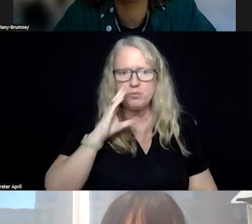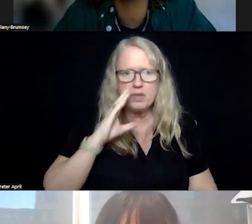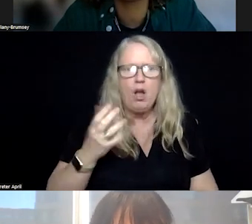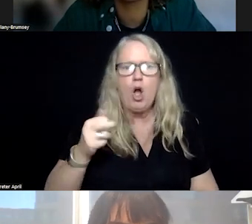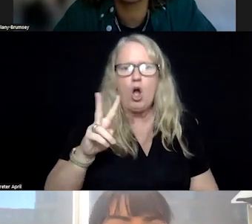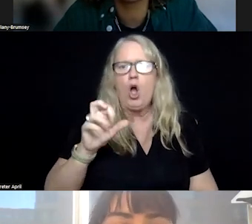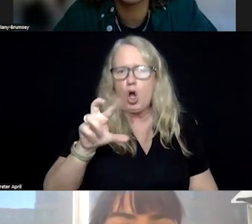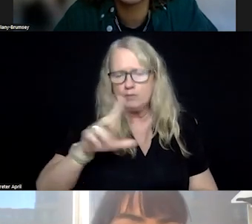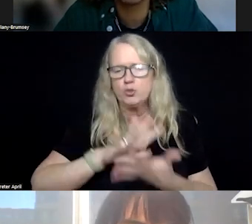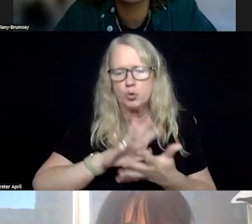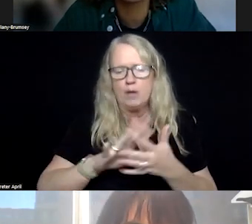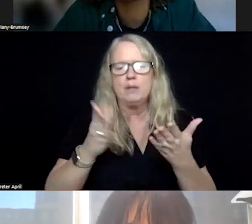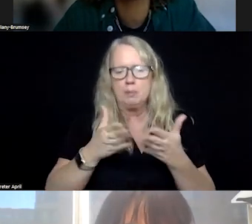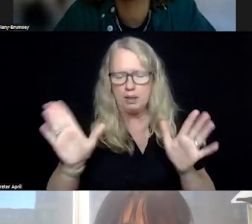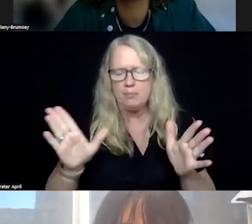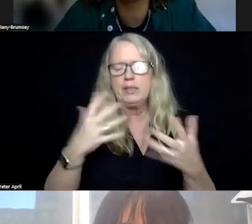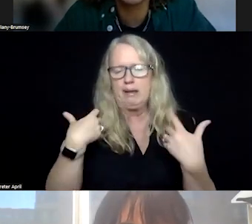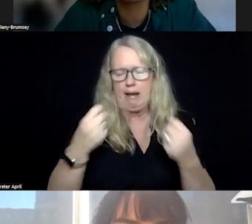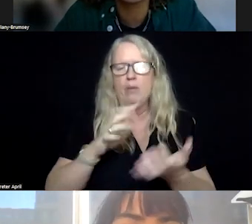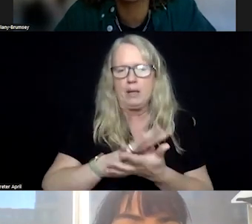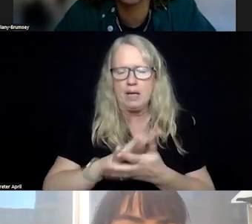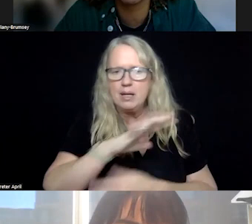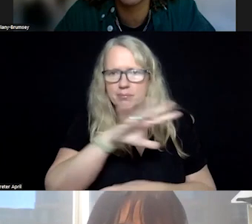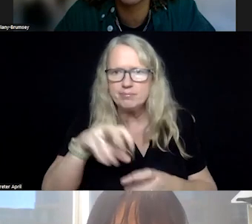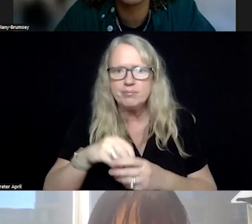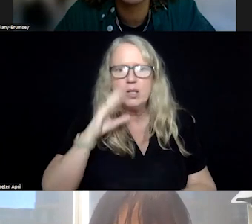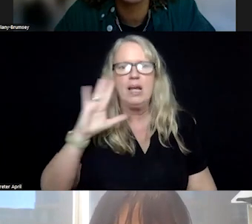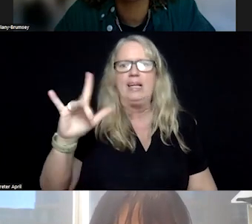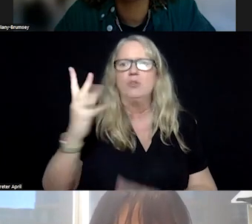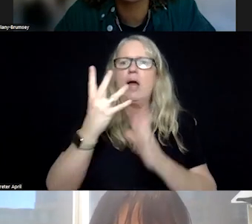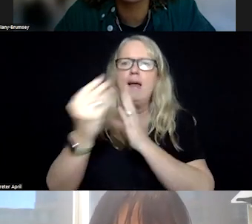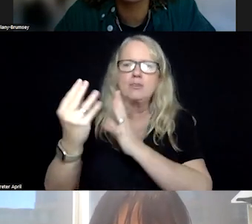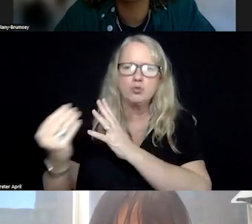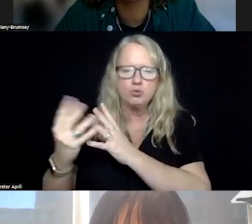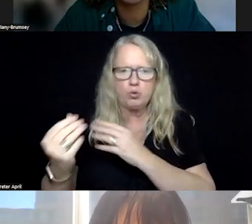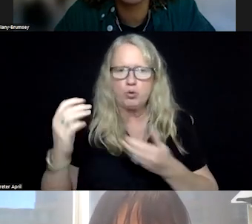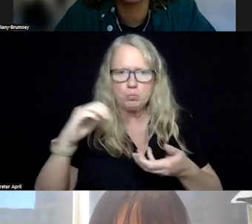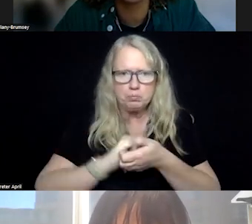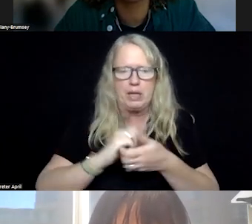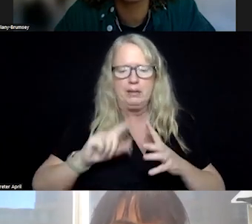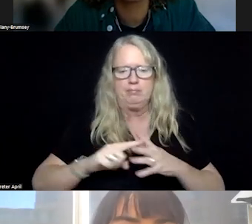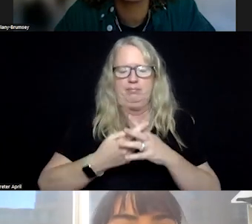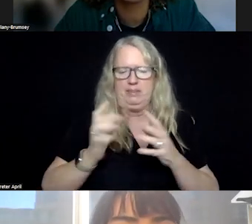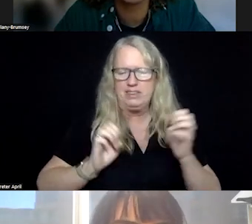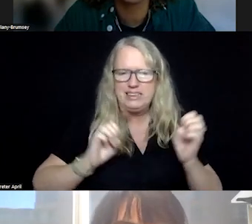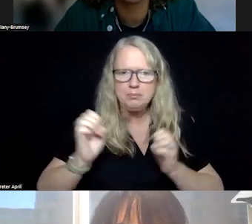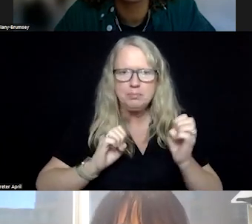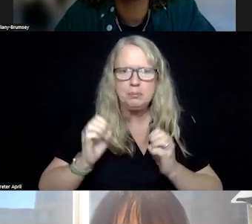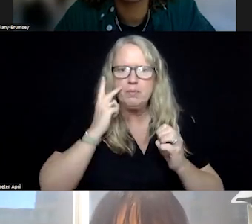SCHOOL OF PUBLIC HEALTH ACADEMICS ENGAGED 25 PARTNERS AND INITIATED AN EXPERIMENT TO INCREASE DISSEMINATION OF